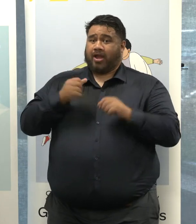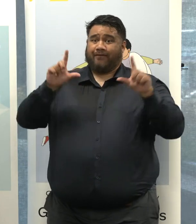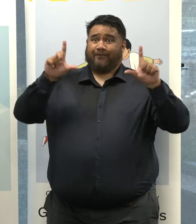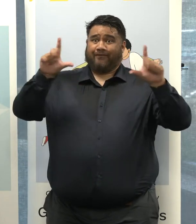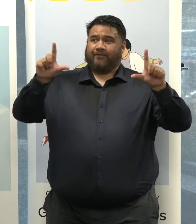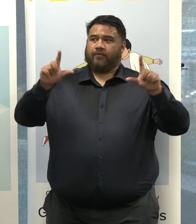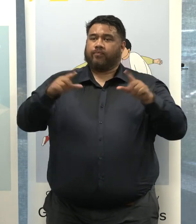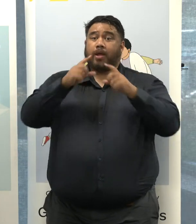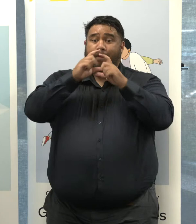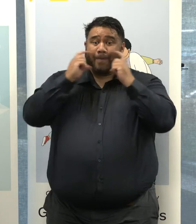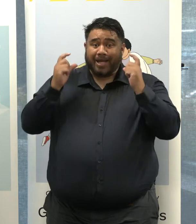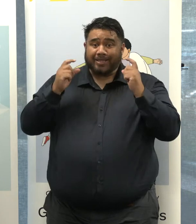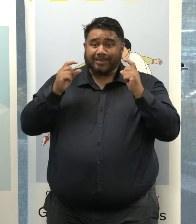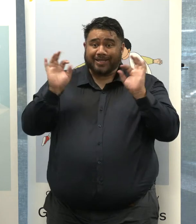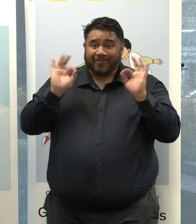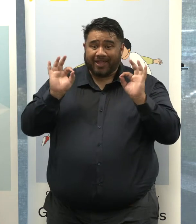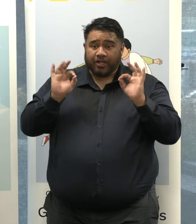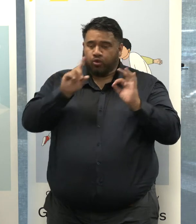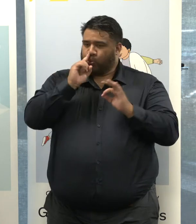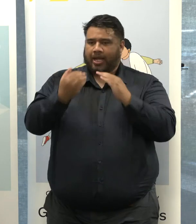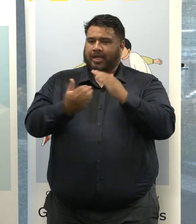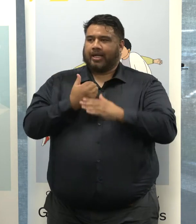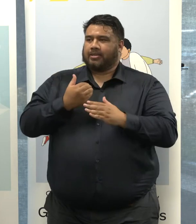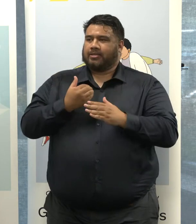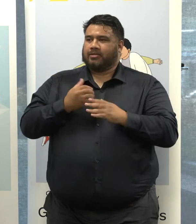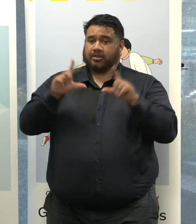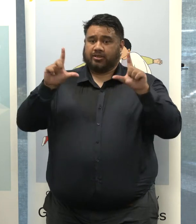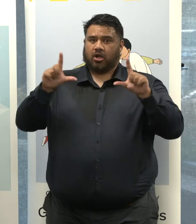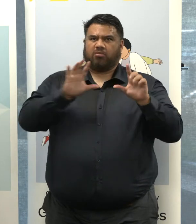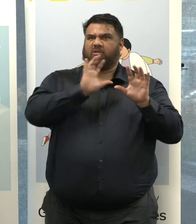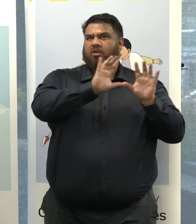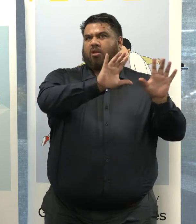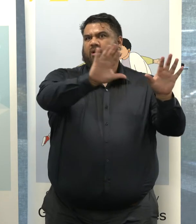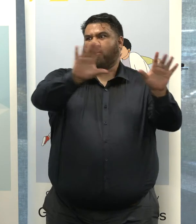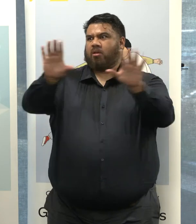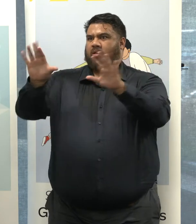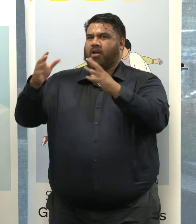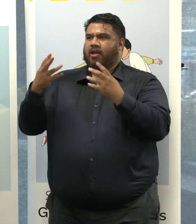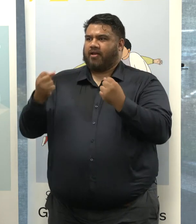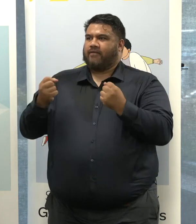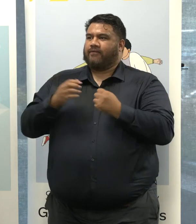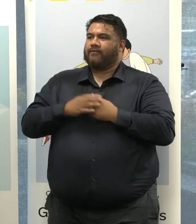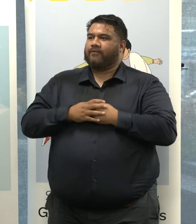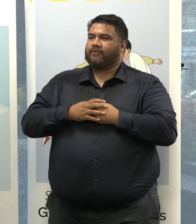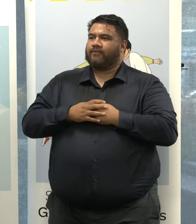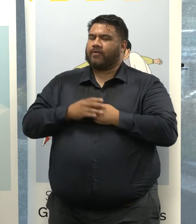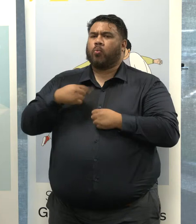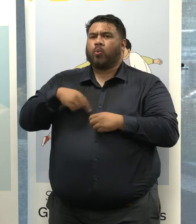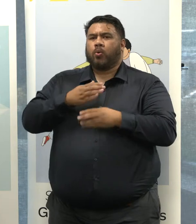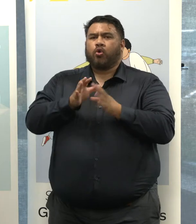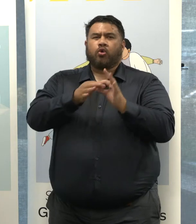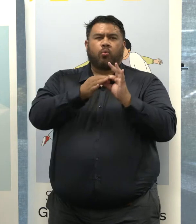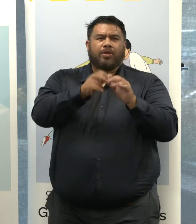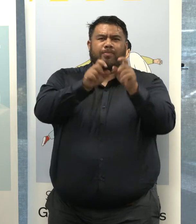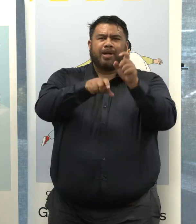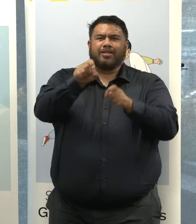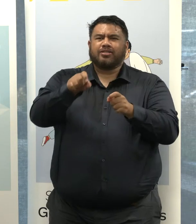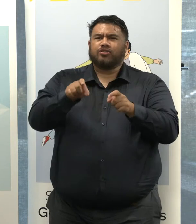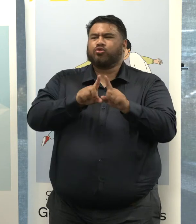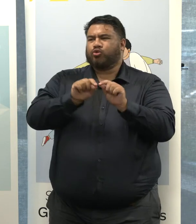I know in my practice, we have signs everywhere that say no entry, no mask in the entry and